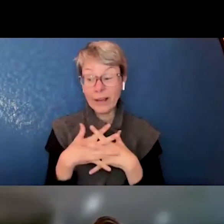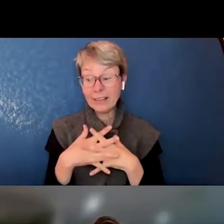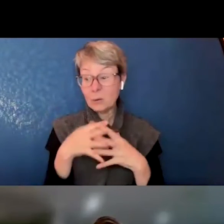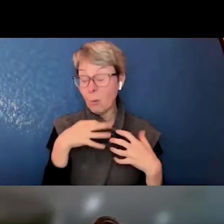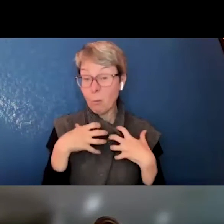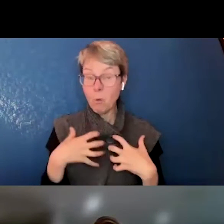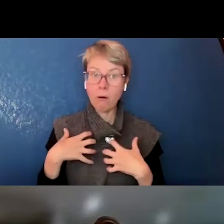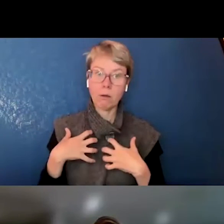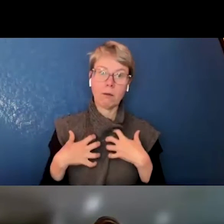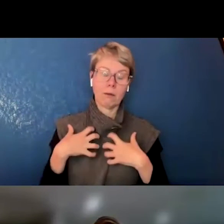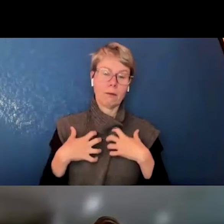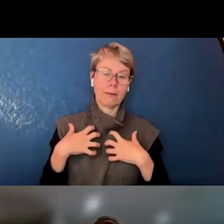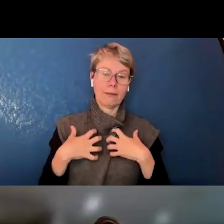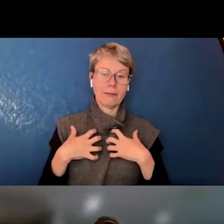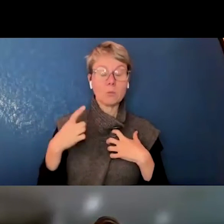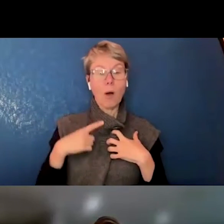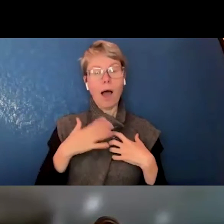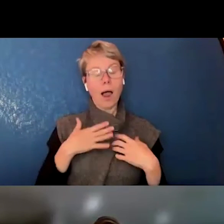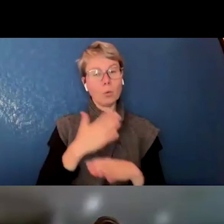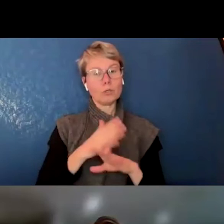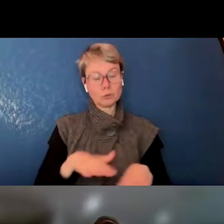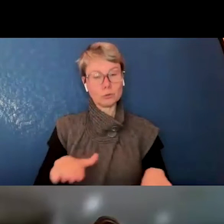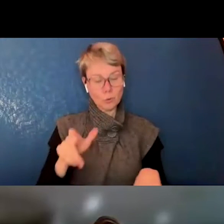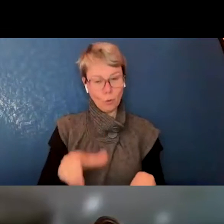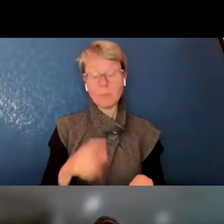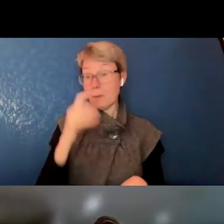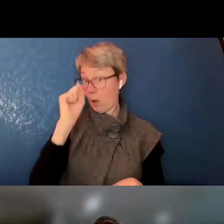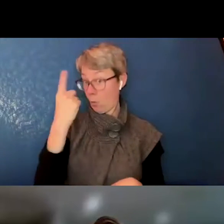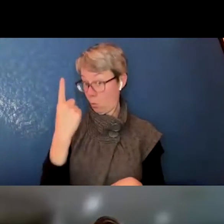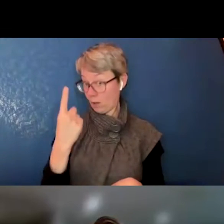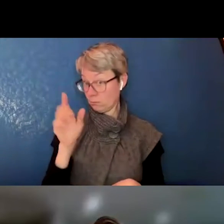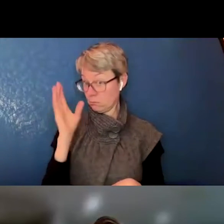one of why I like working the children's Court was I once represented a young person um I can't